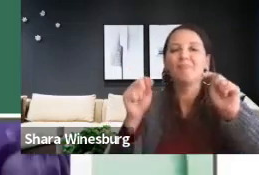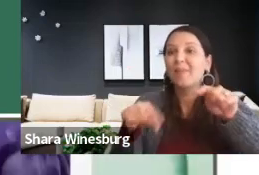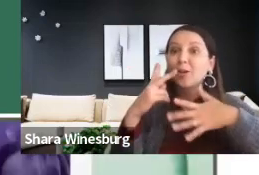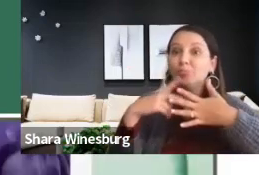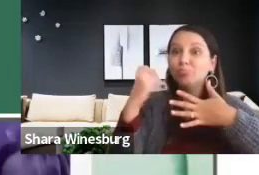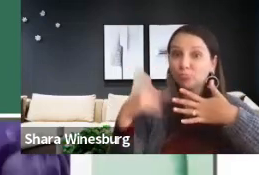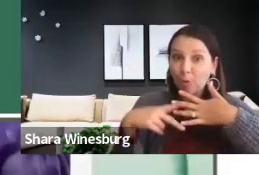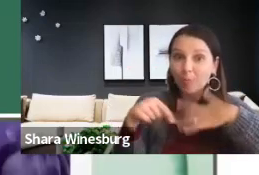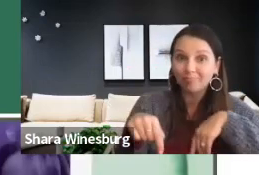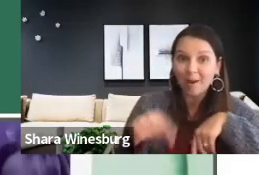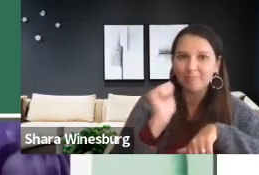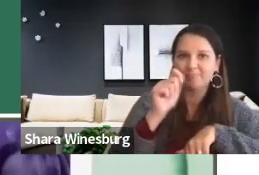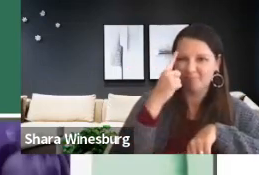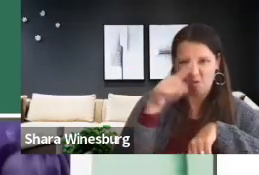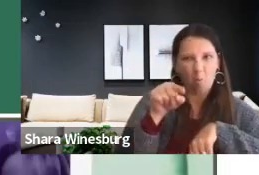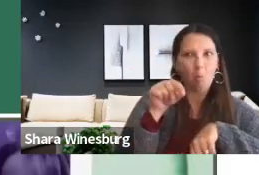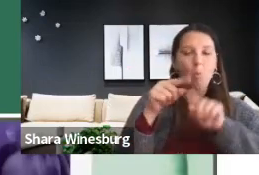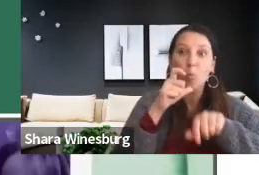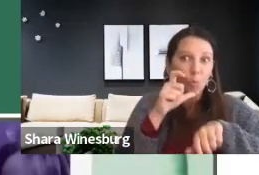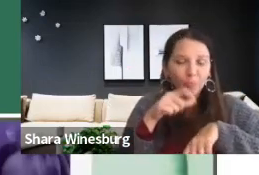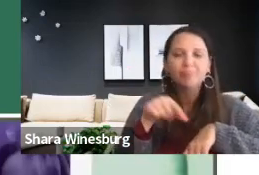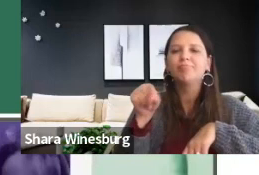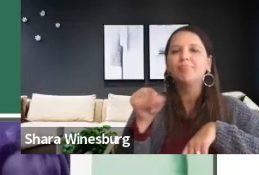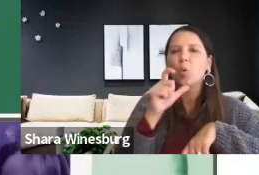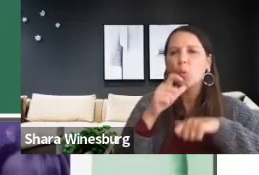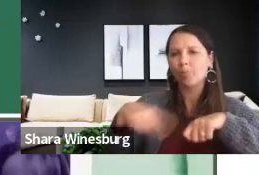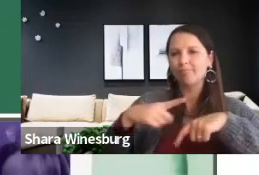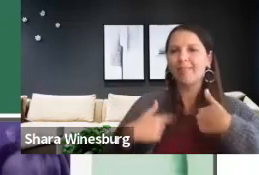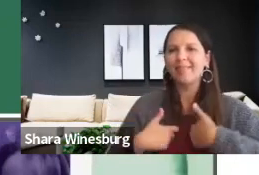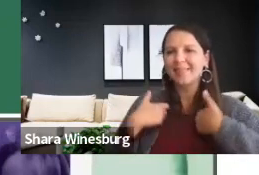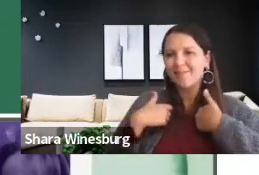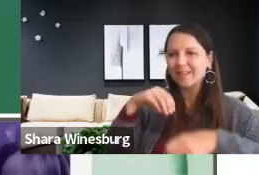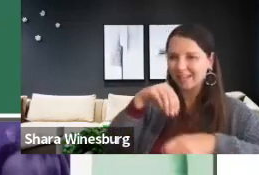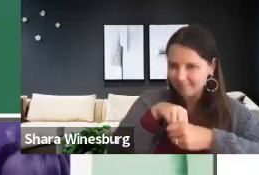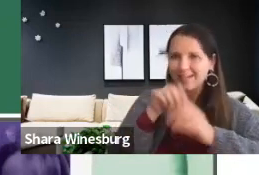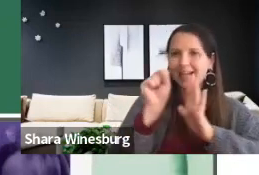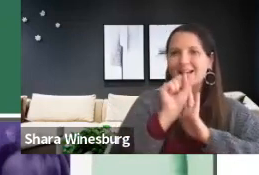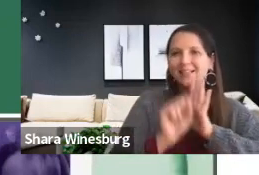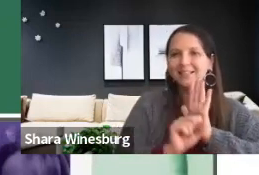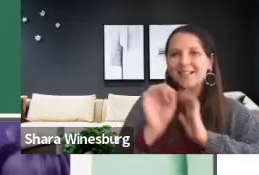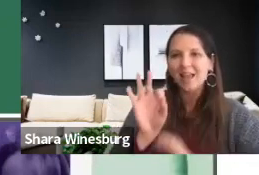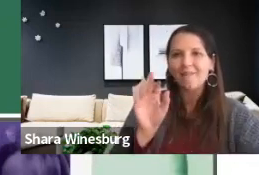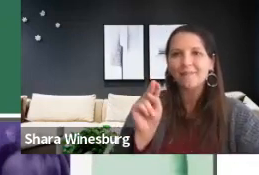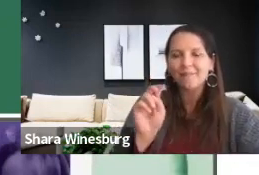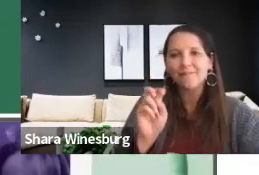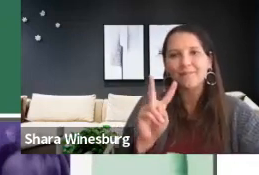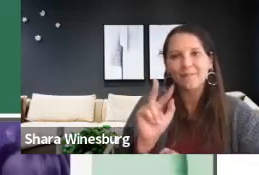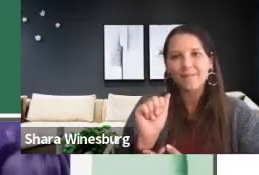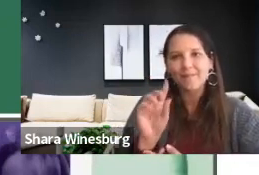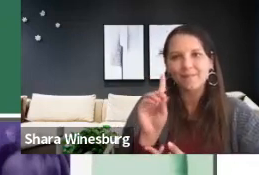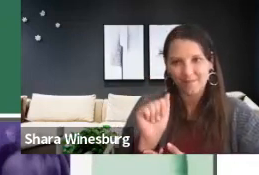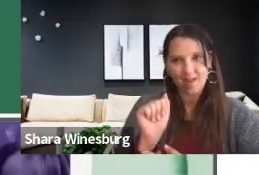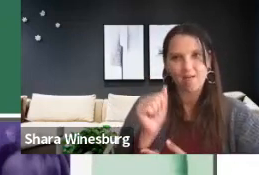This program is for residents of the state of